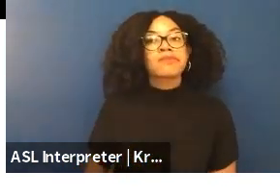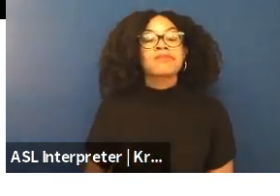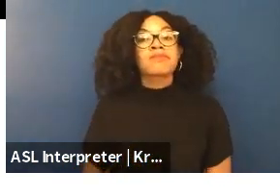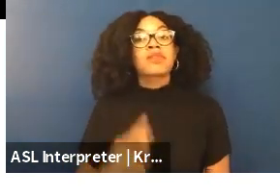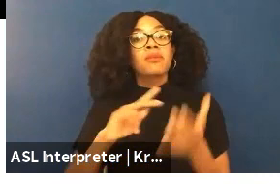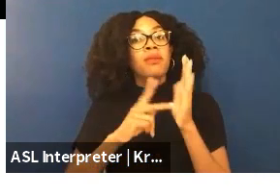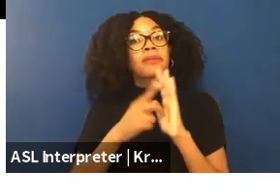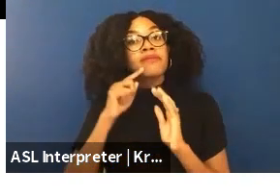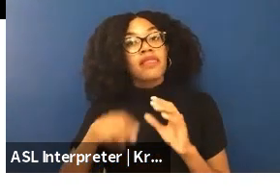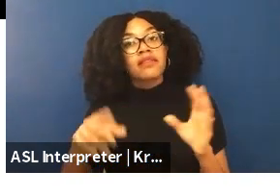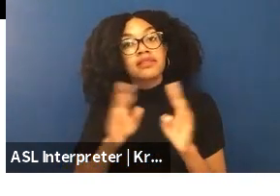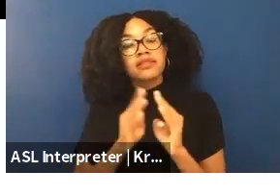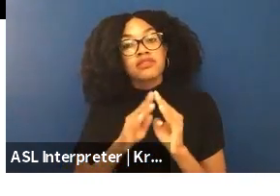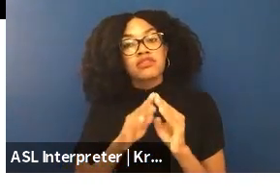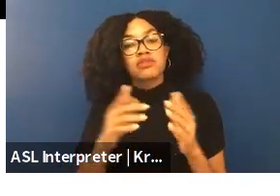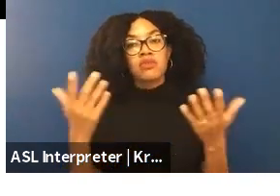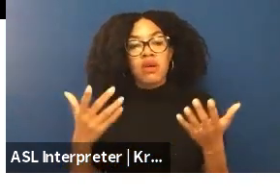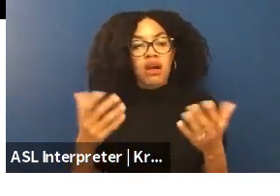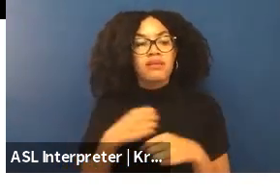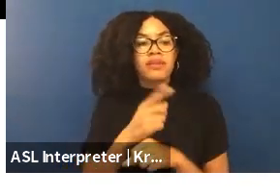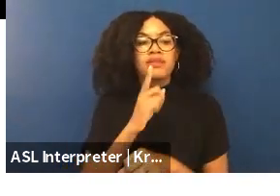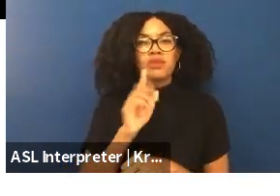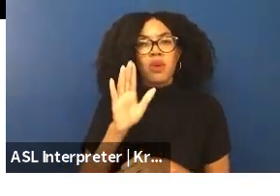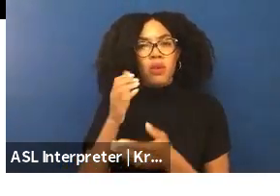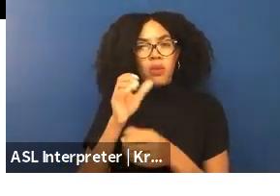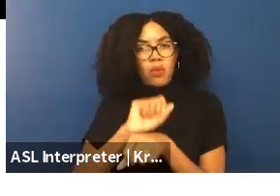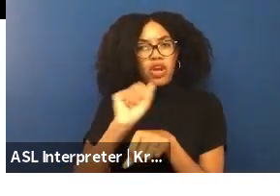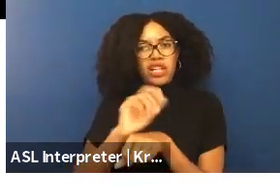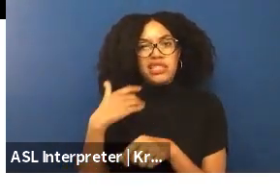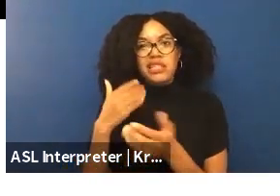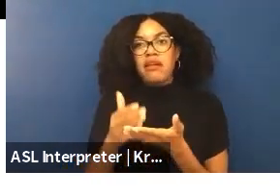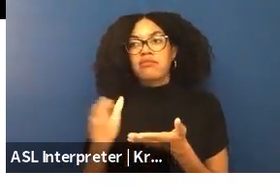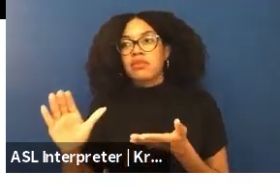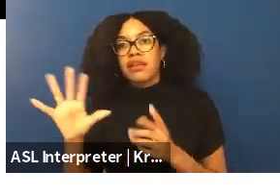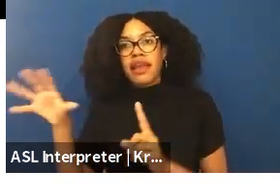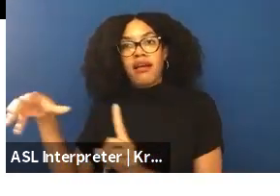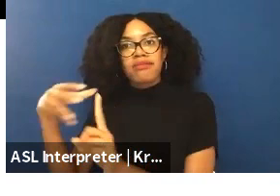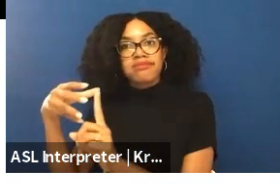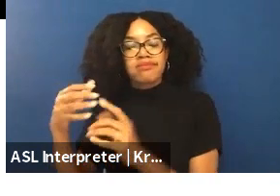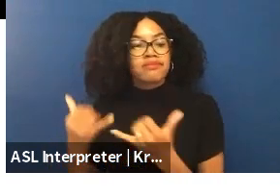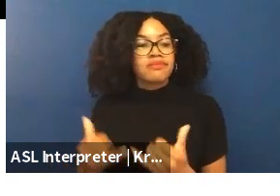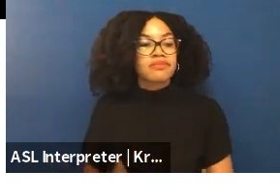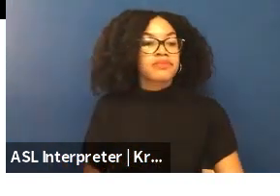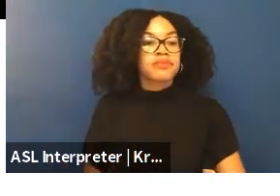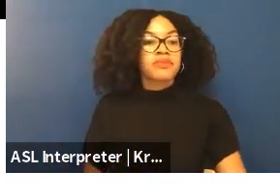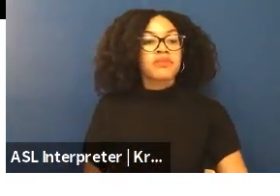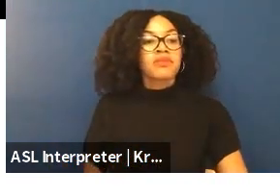how work at the periphery has been drawn more center stage. We have asked a group of industry professionals who are currently leading